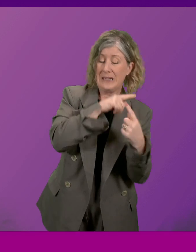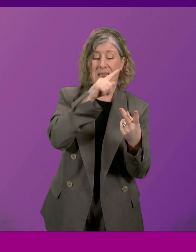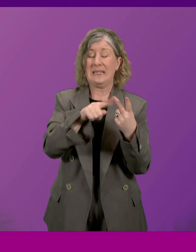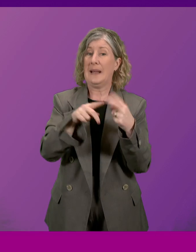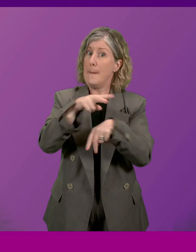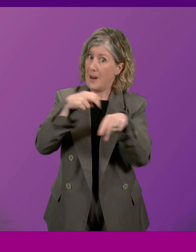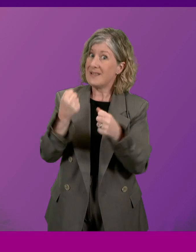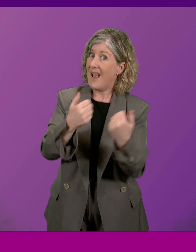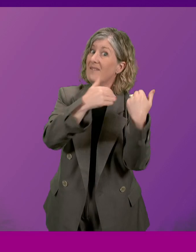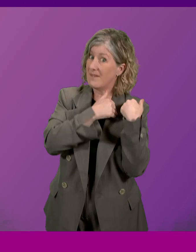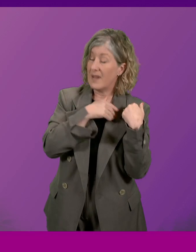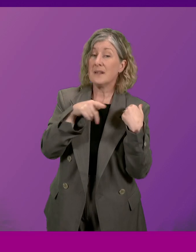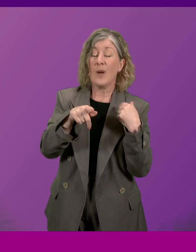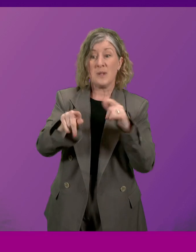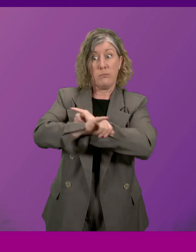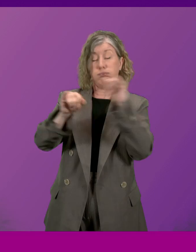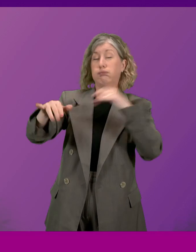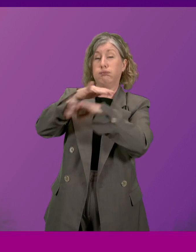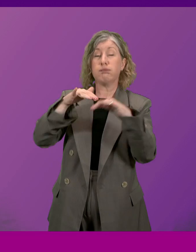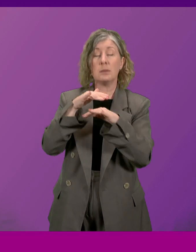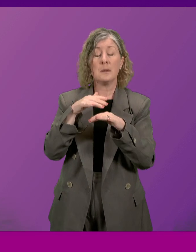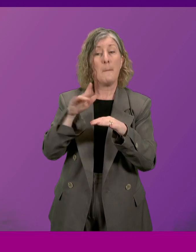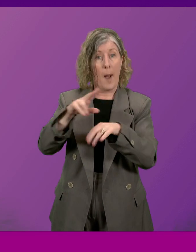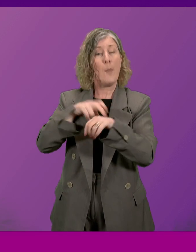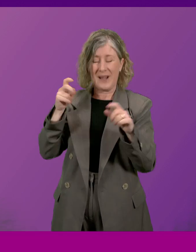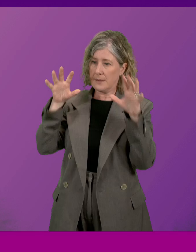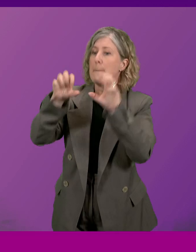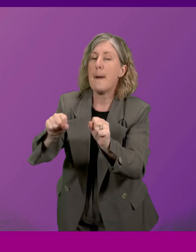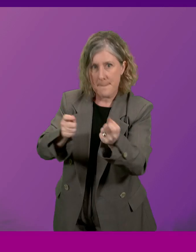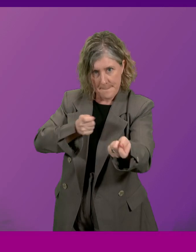centre—unpleasant as it was—entirely under control, and they adapted their operational